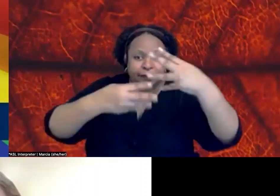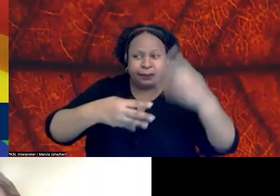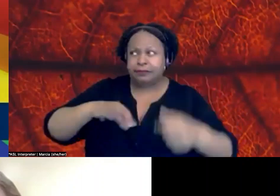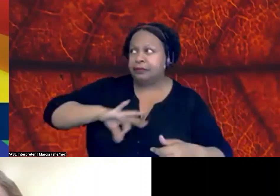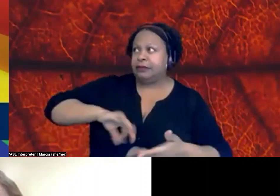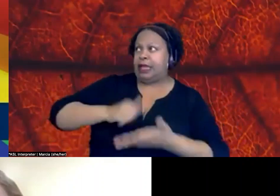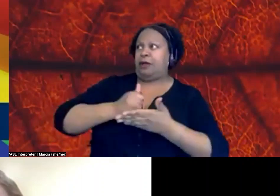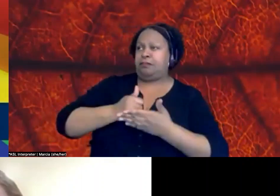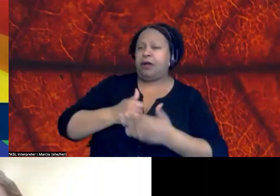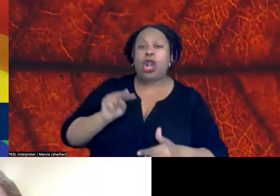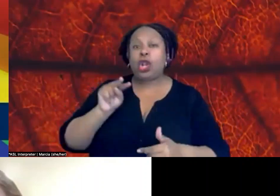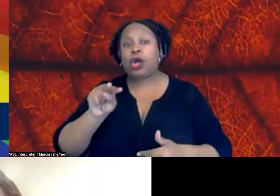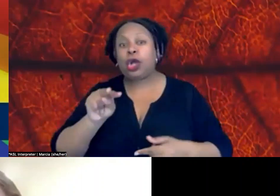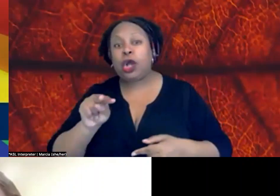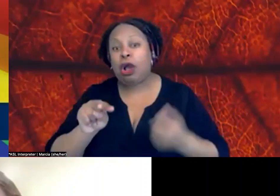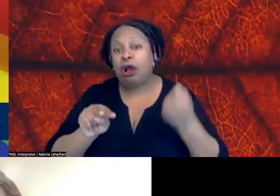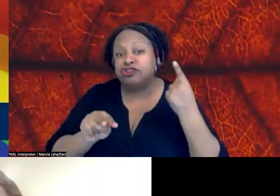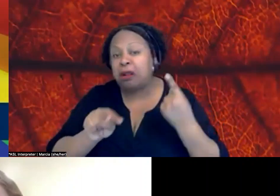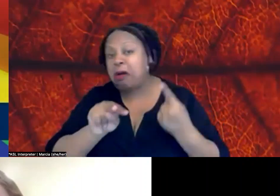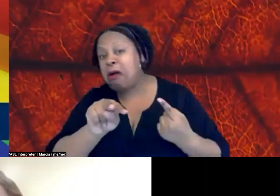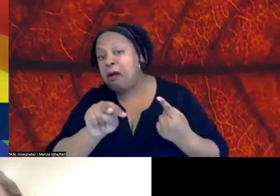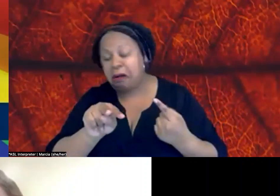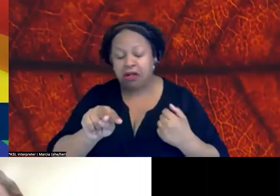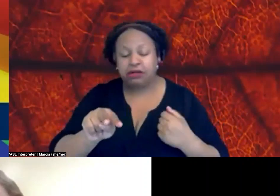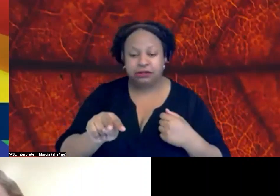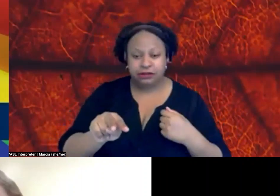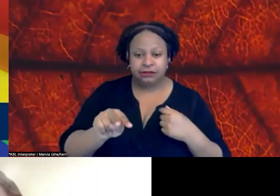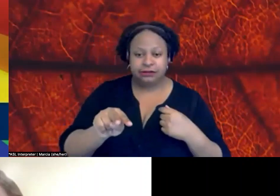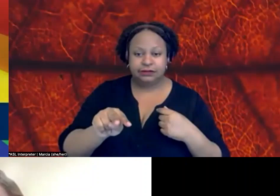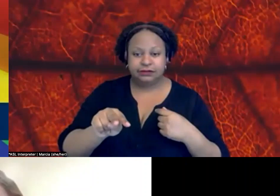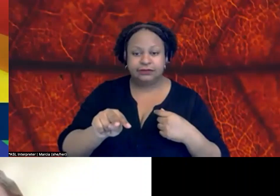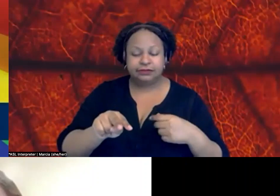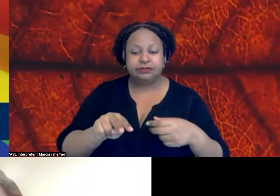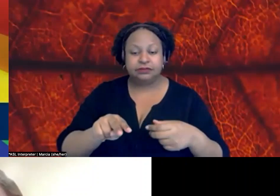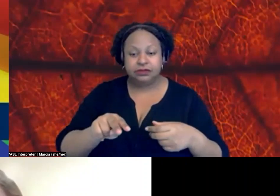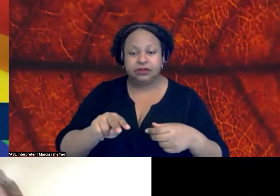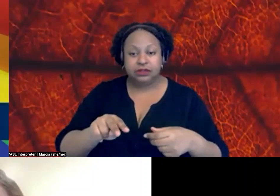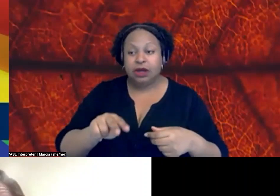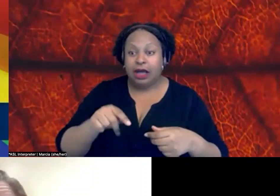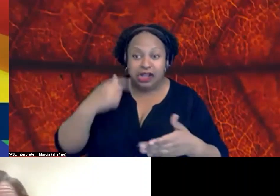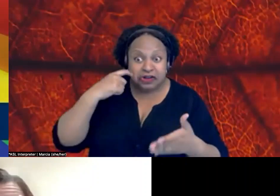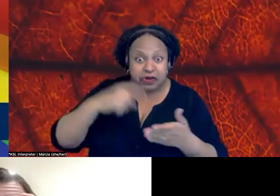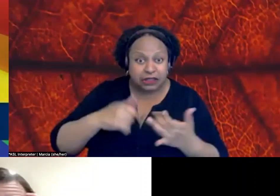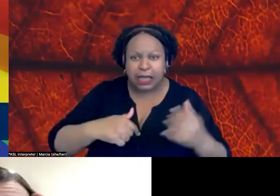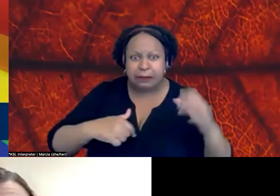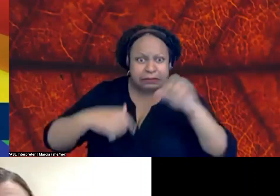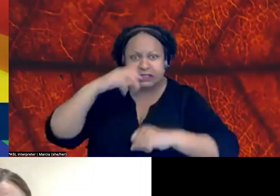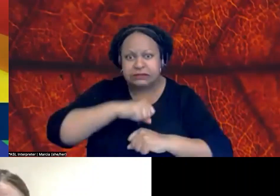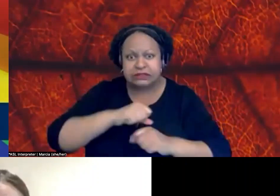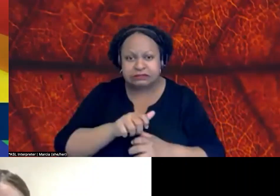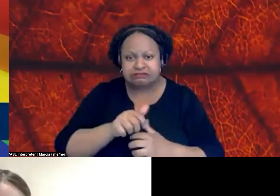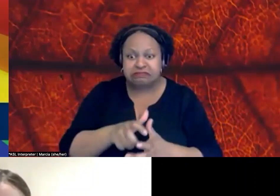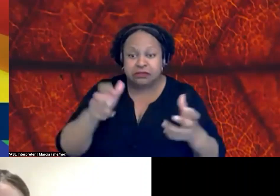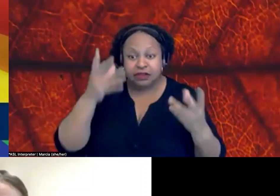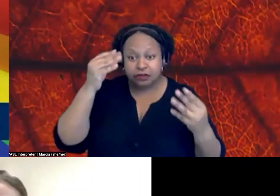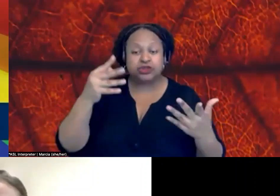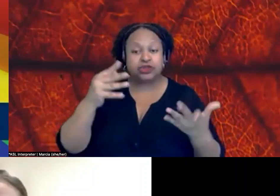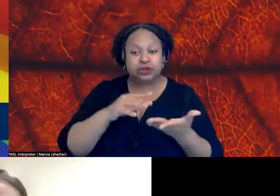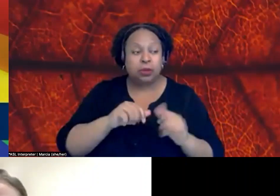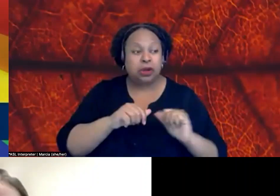because I can understand it and I'm just starting to understand much I'm missing. But also, even in general,